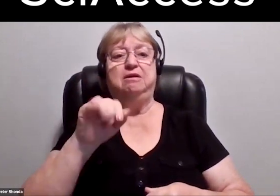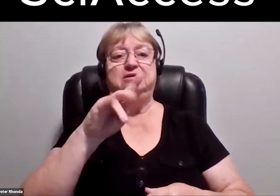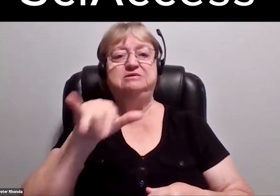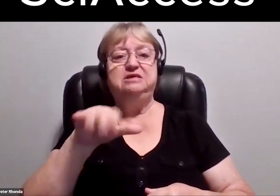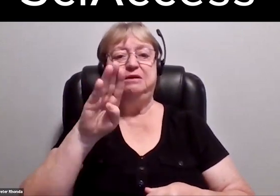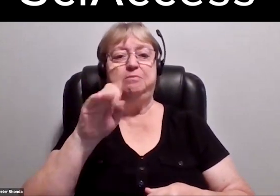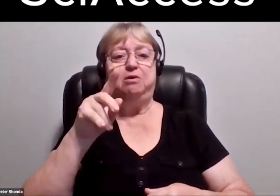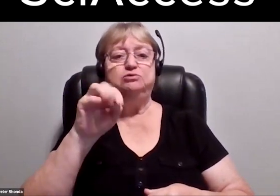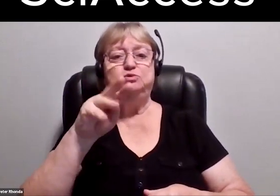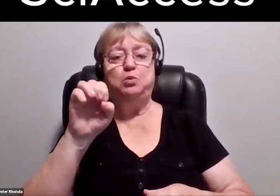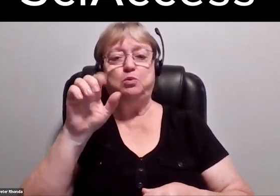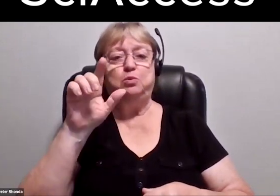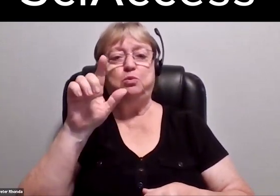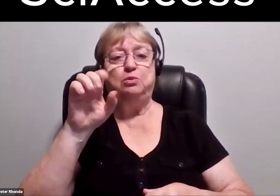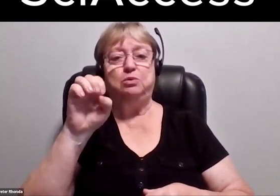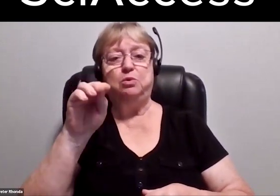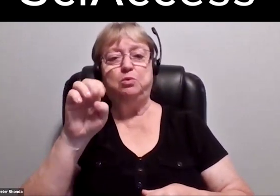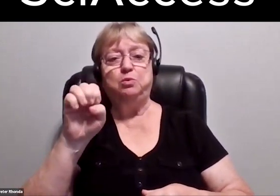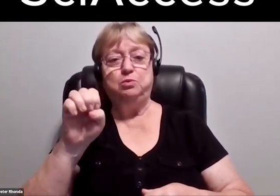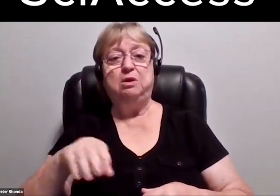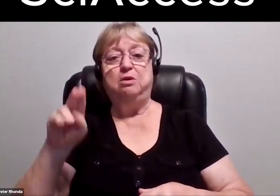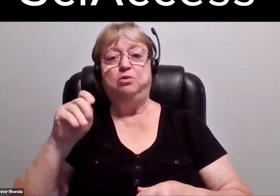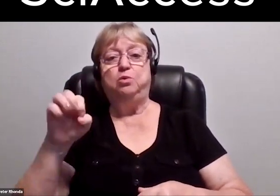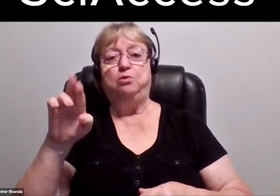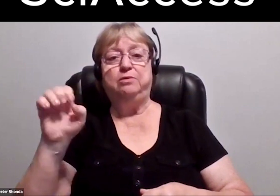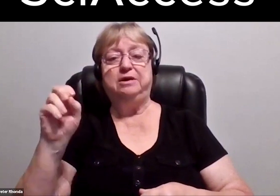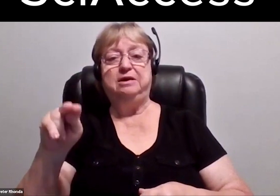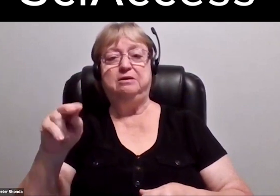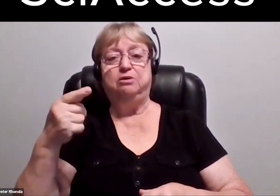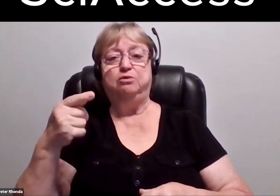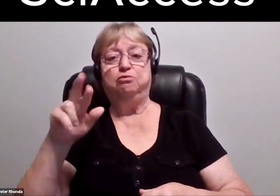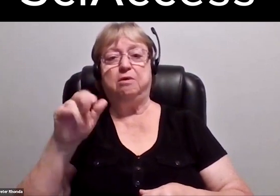around the country that I haven't had a chance to include,